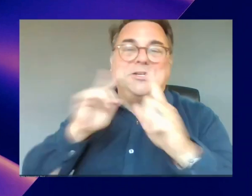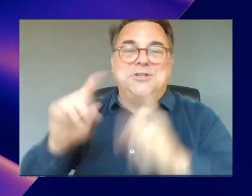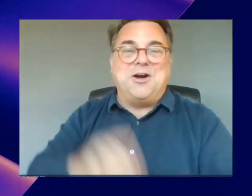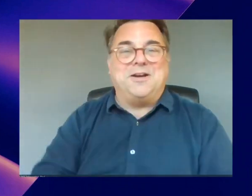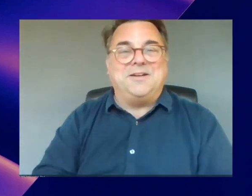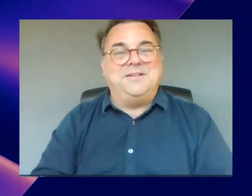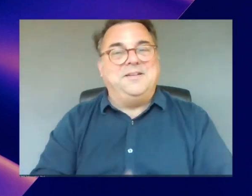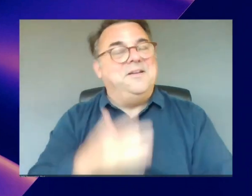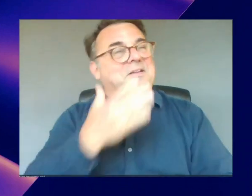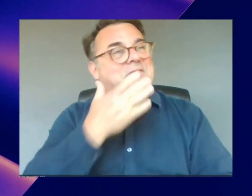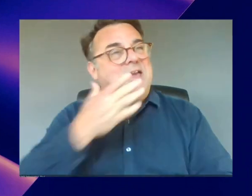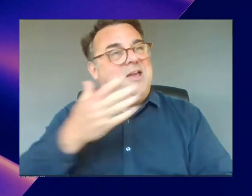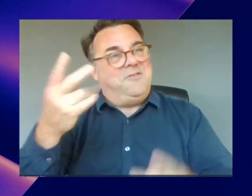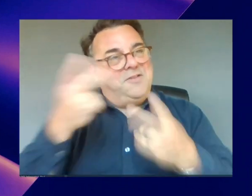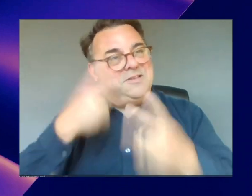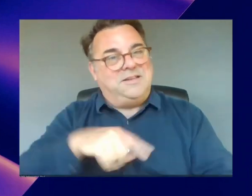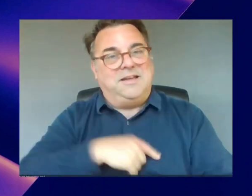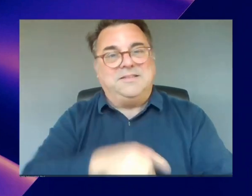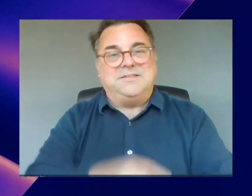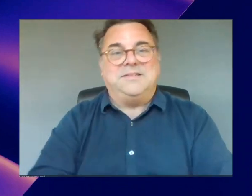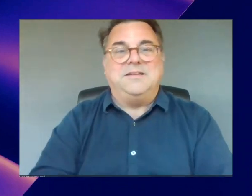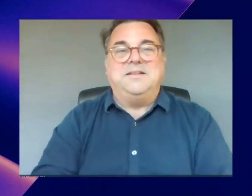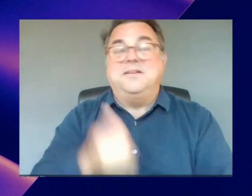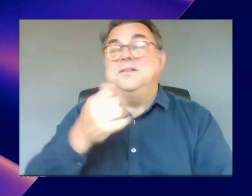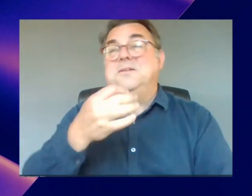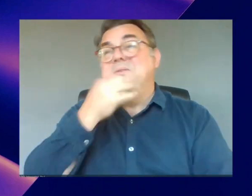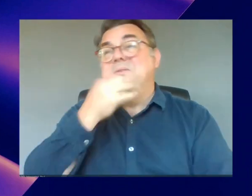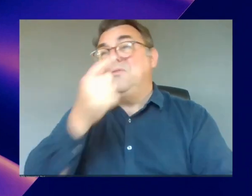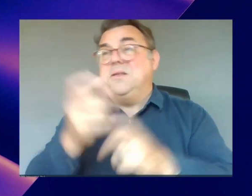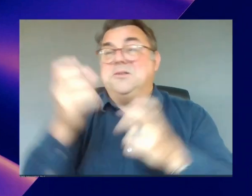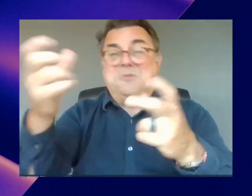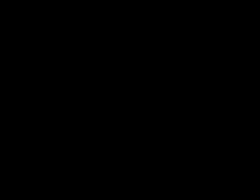Yeah, that was awesome. - Stay tuned, in a few minutes, we'll be back with another.